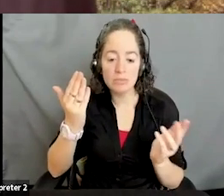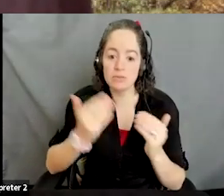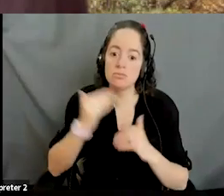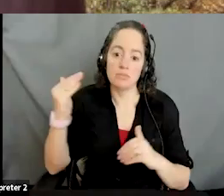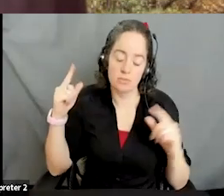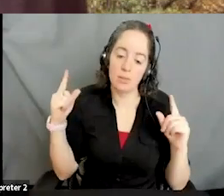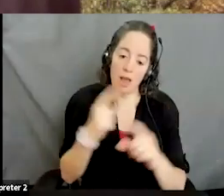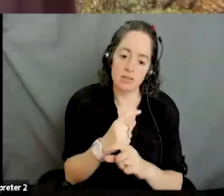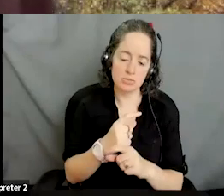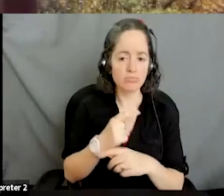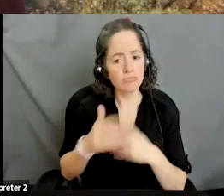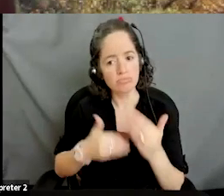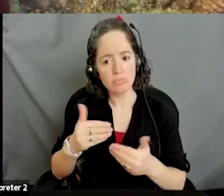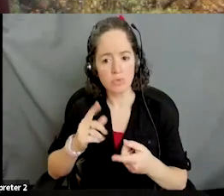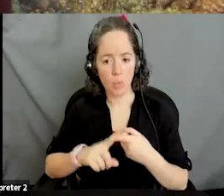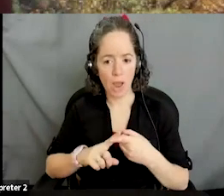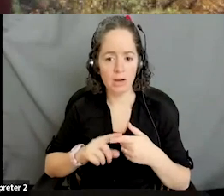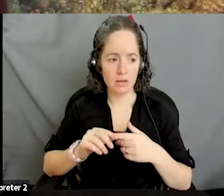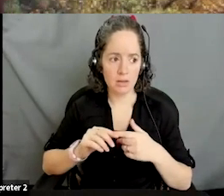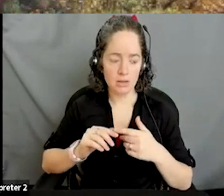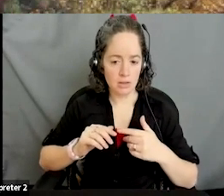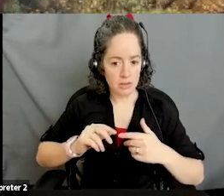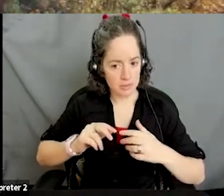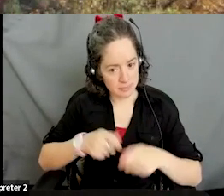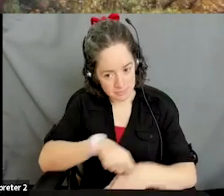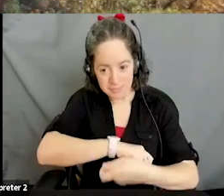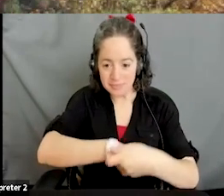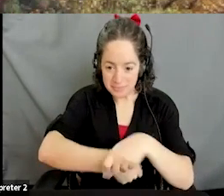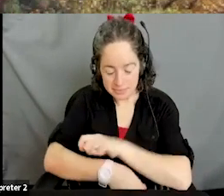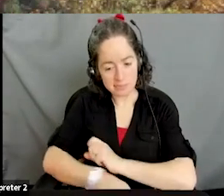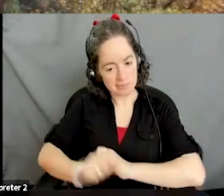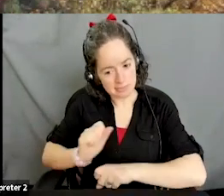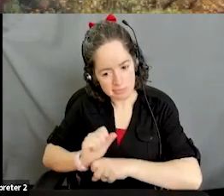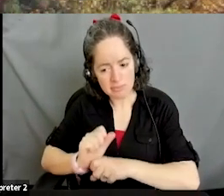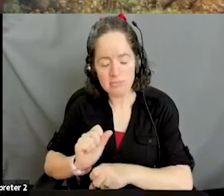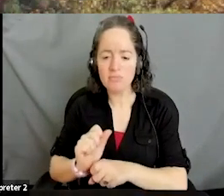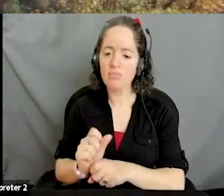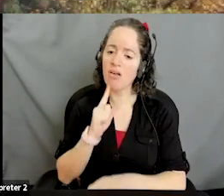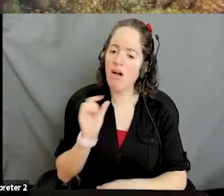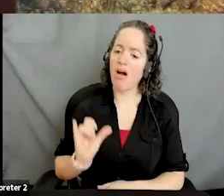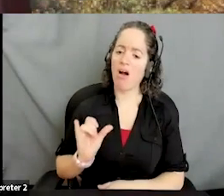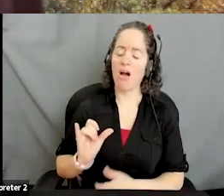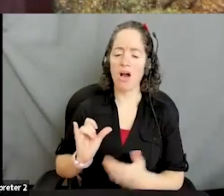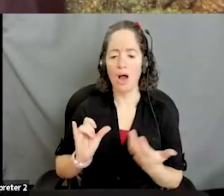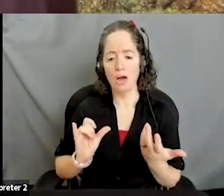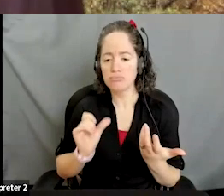Turned out not to be as un-navigable as I was afraid it was, but it certainly looks that way.